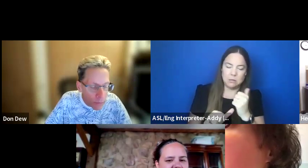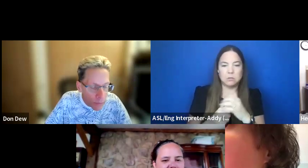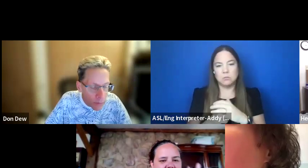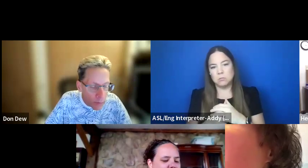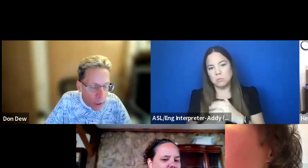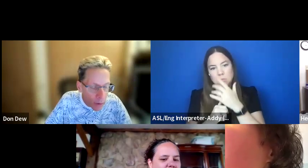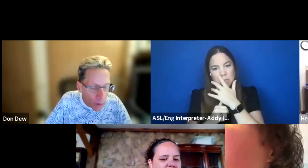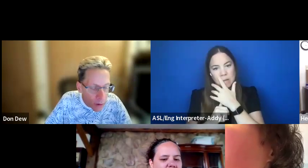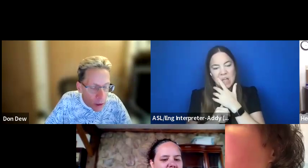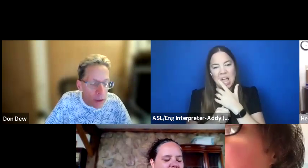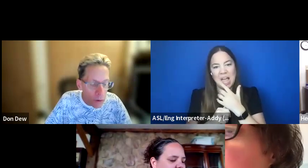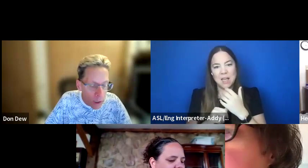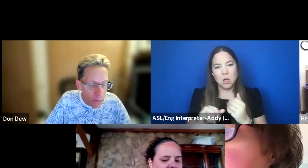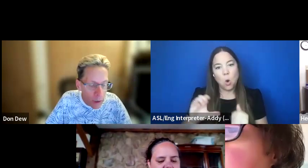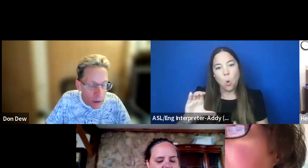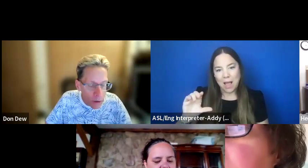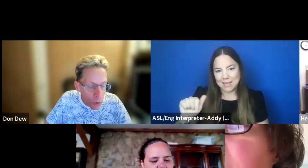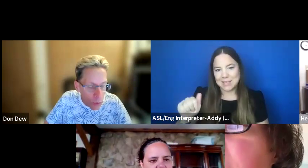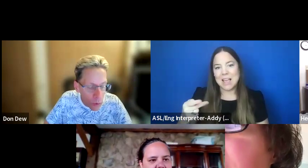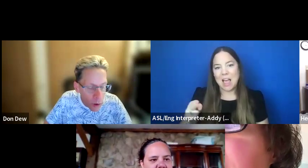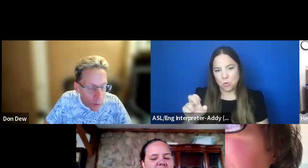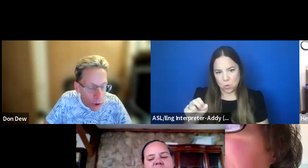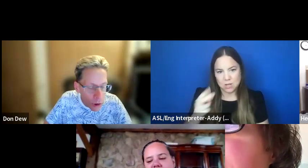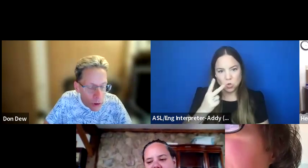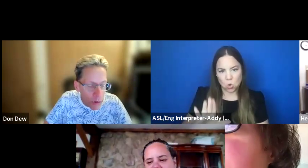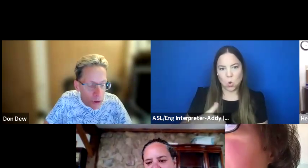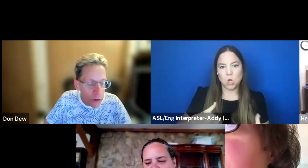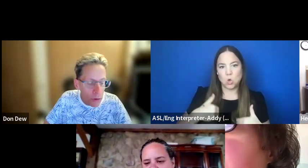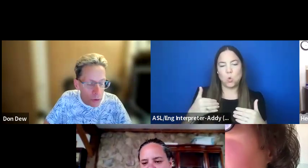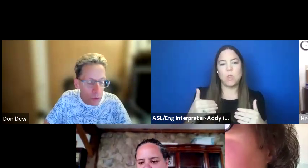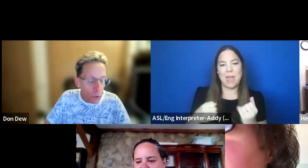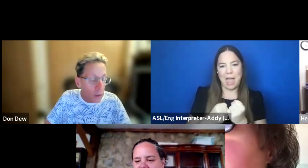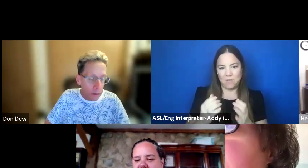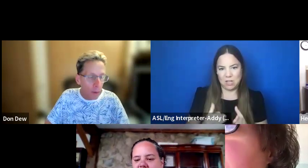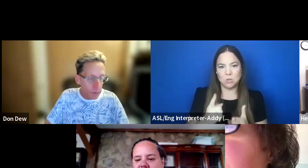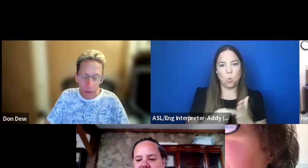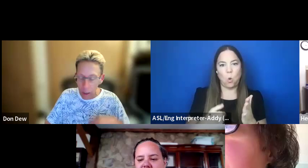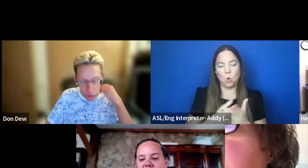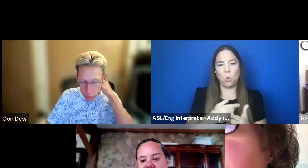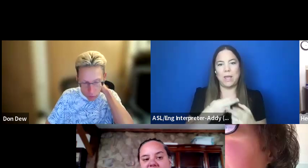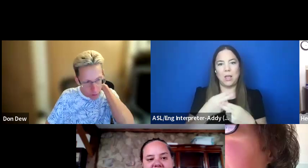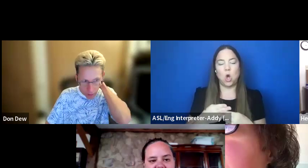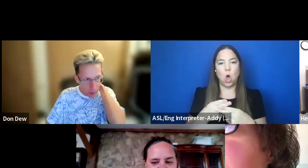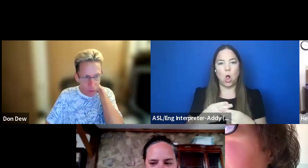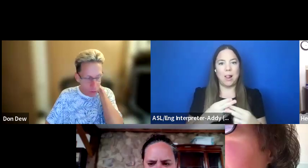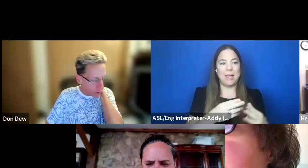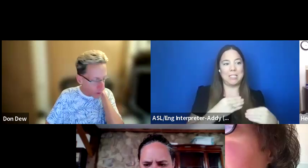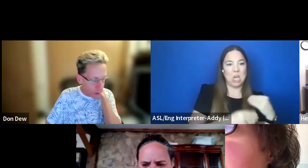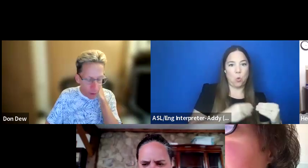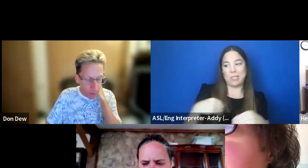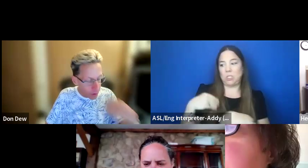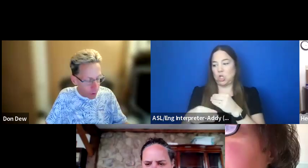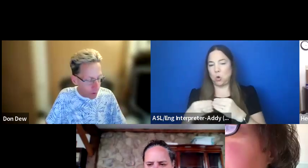Don Dew: from Catherine. Youth advocates, or what we call bridging generations are so important, is app absolutely, absolutely. I mean.